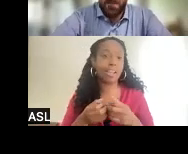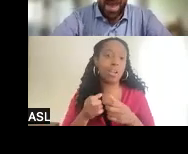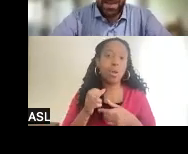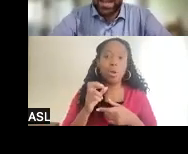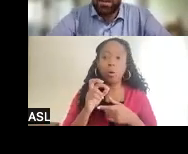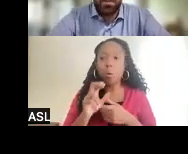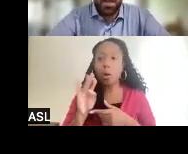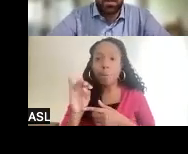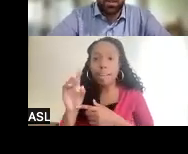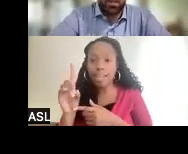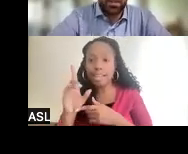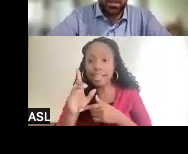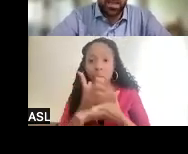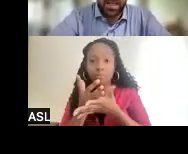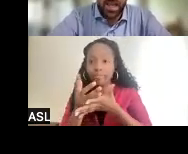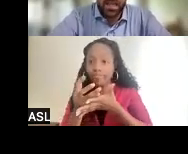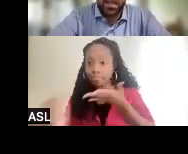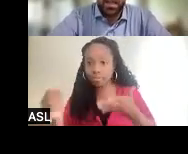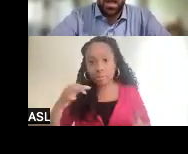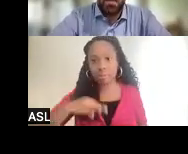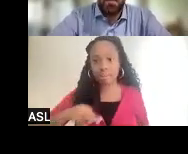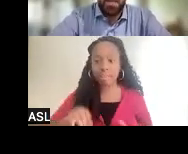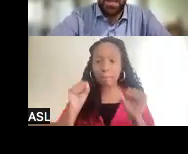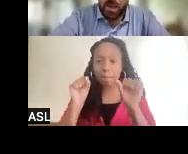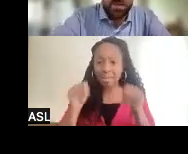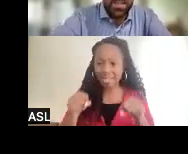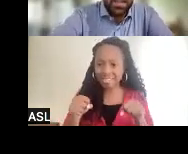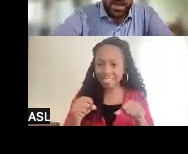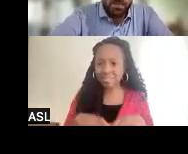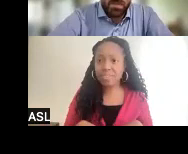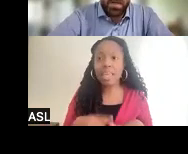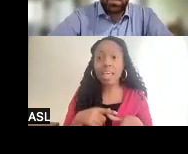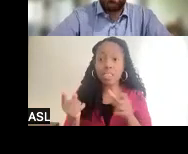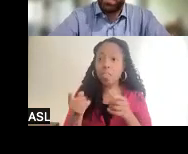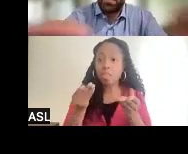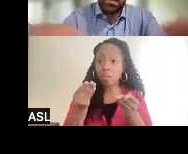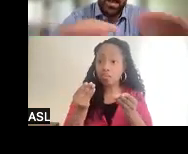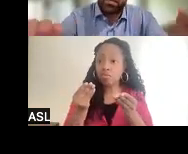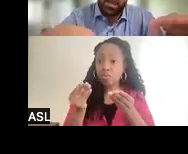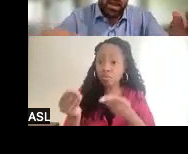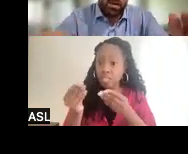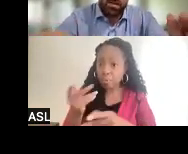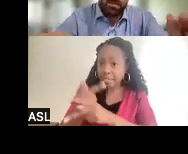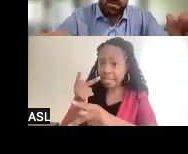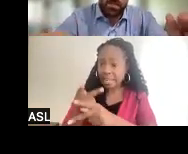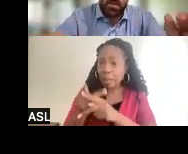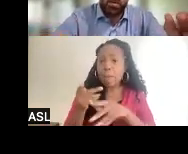max out their benefits as best as they can and they'll feed them but it's a baseline of care you